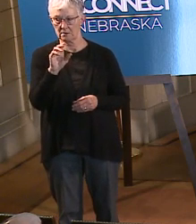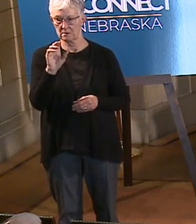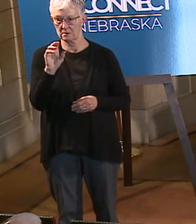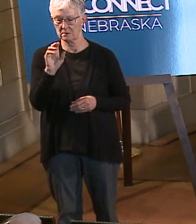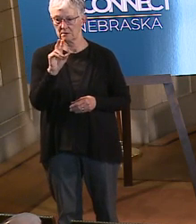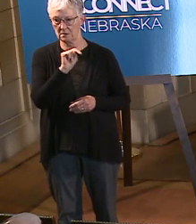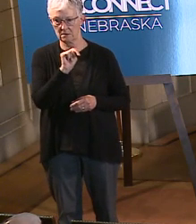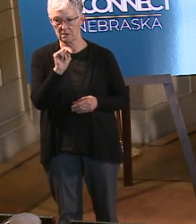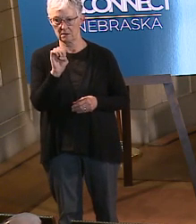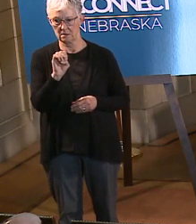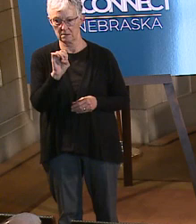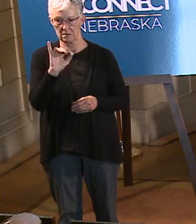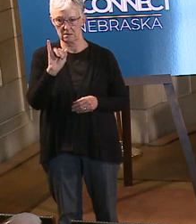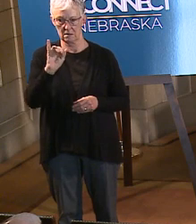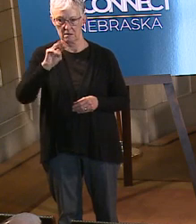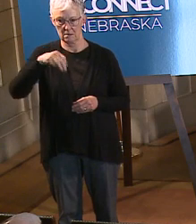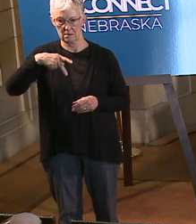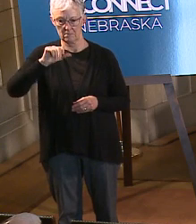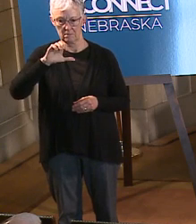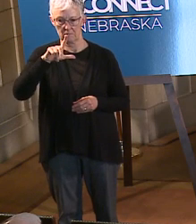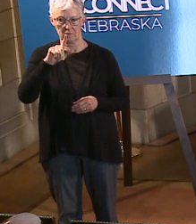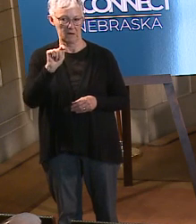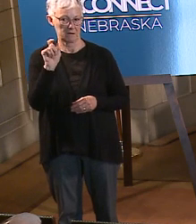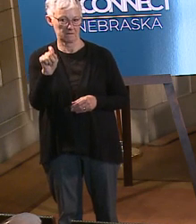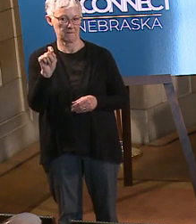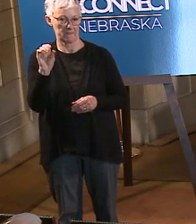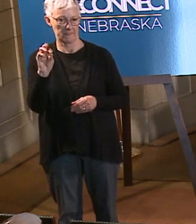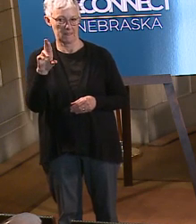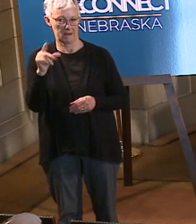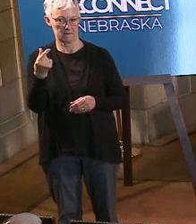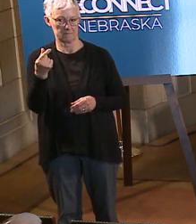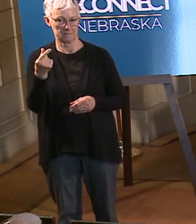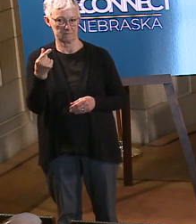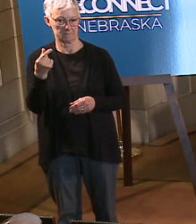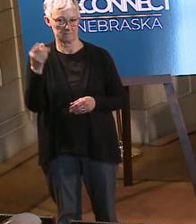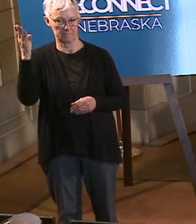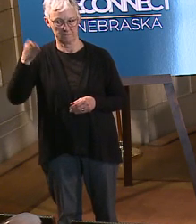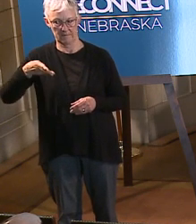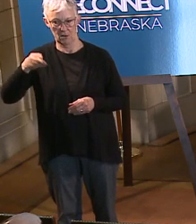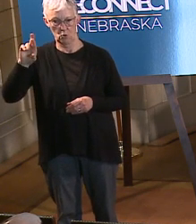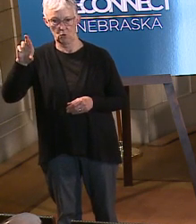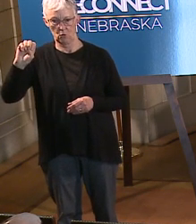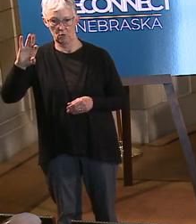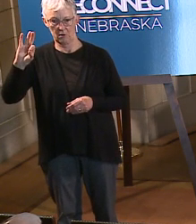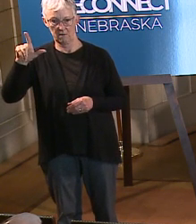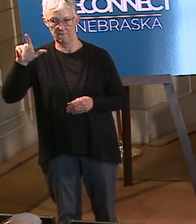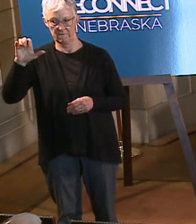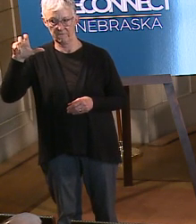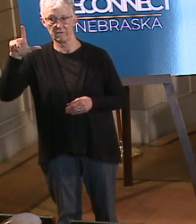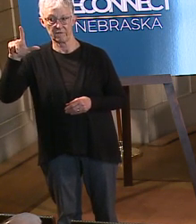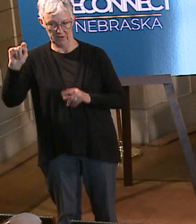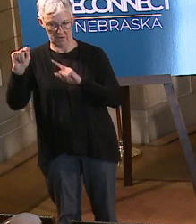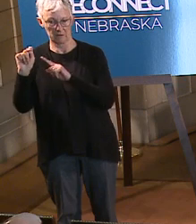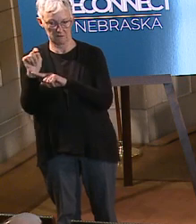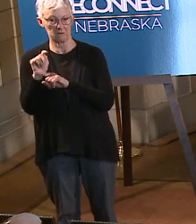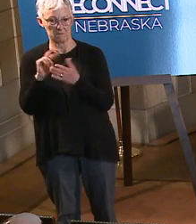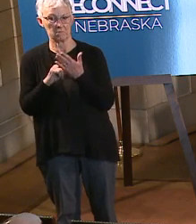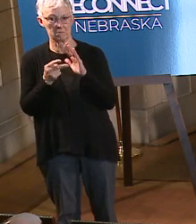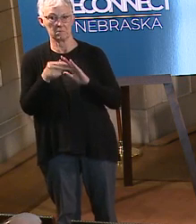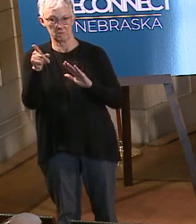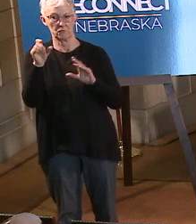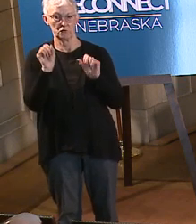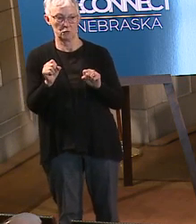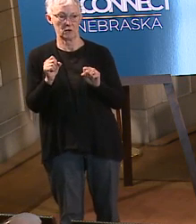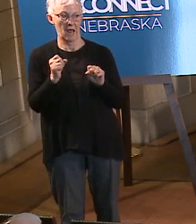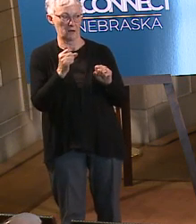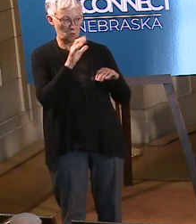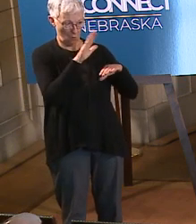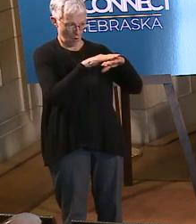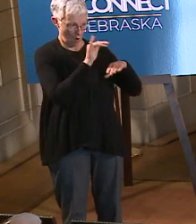THIS CAN BE FOUND AT